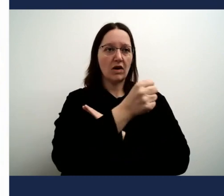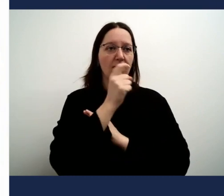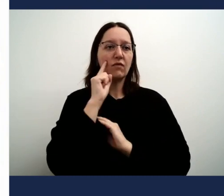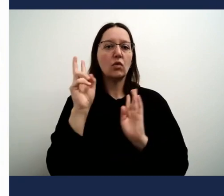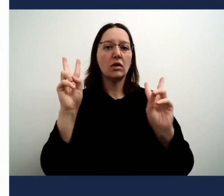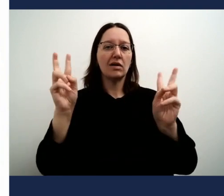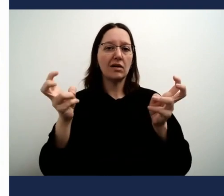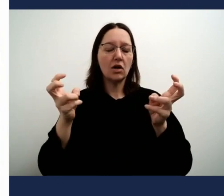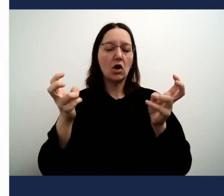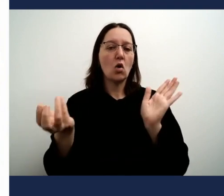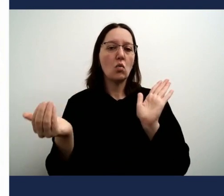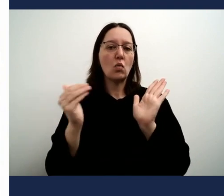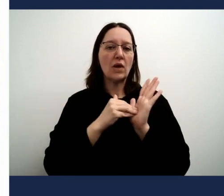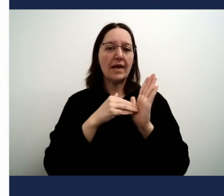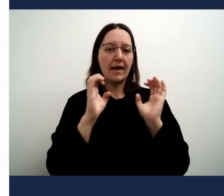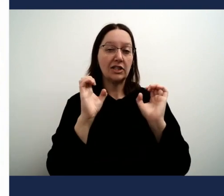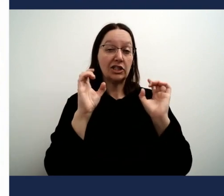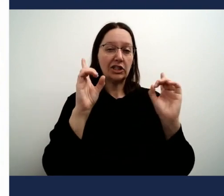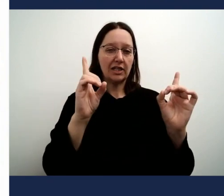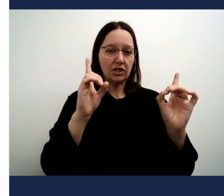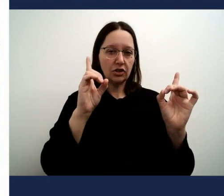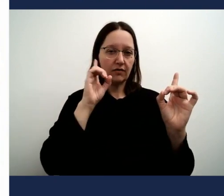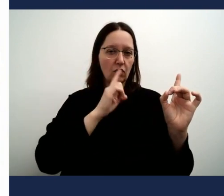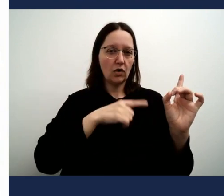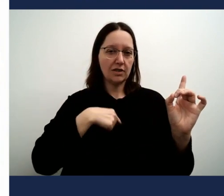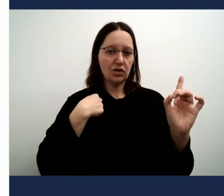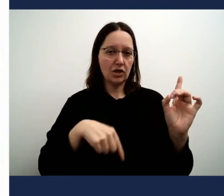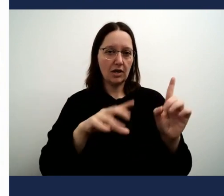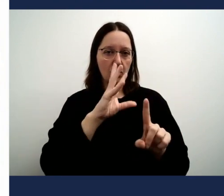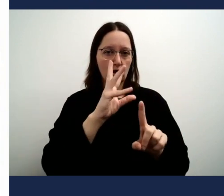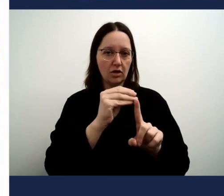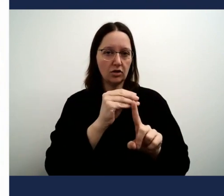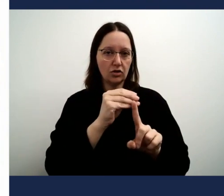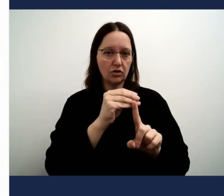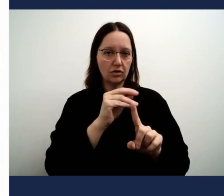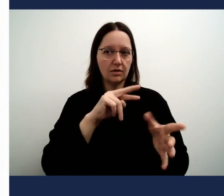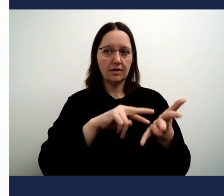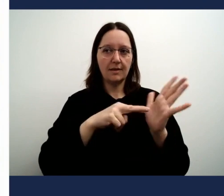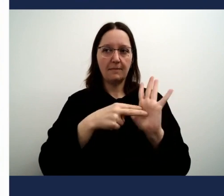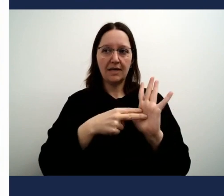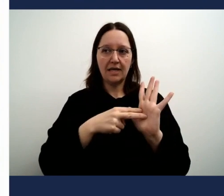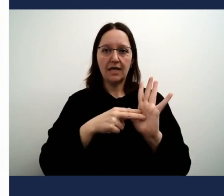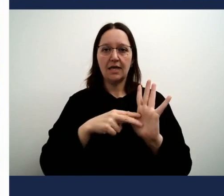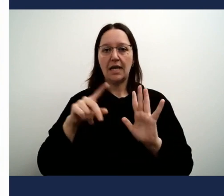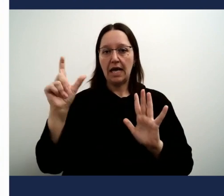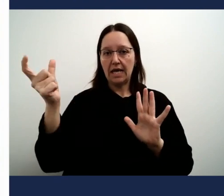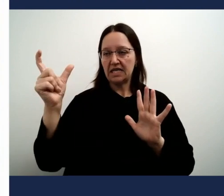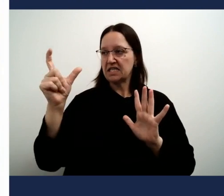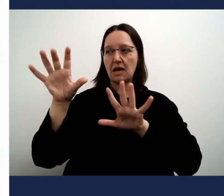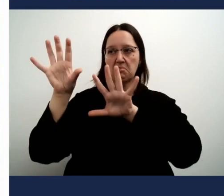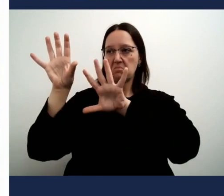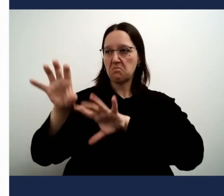the violent attack in New Zealand. And this